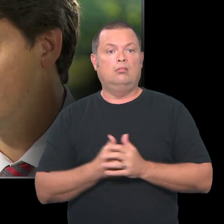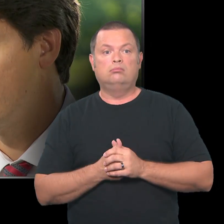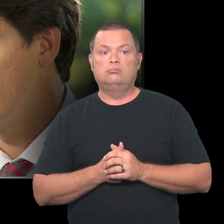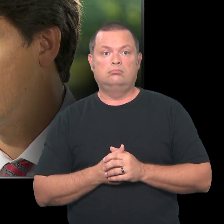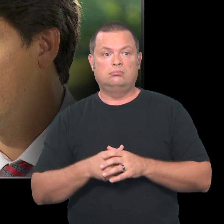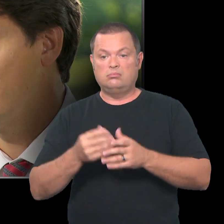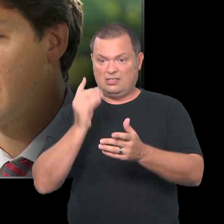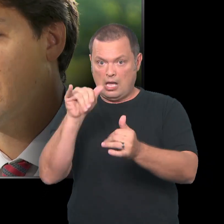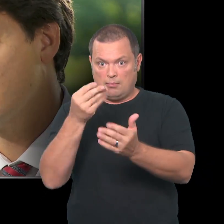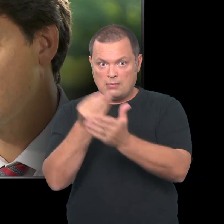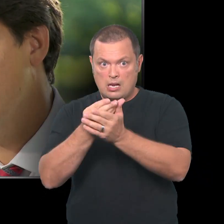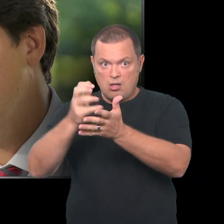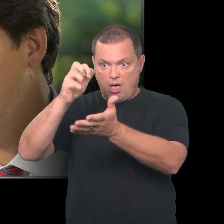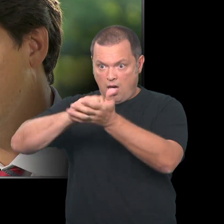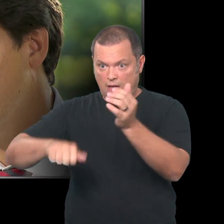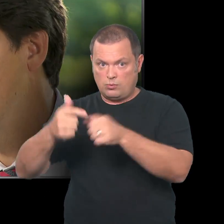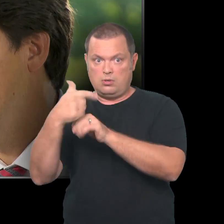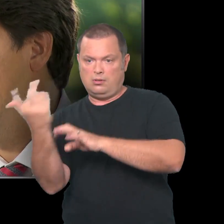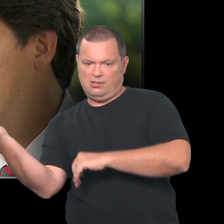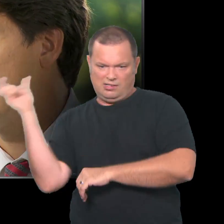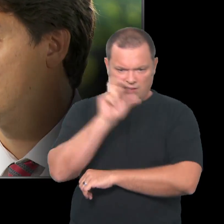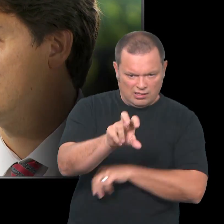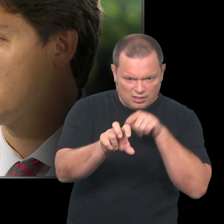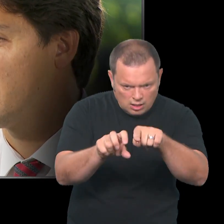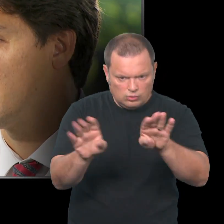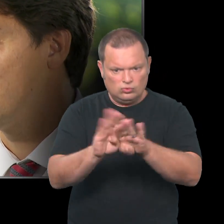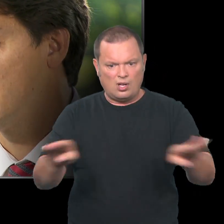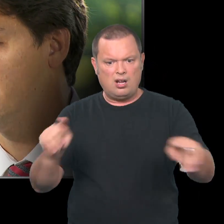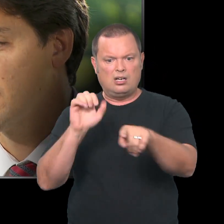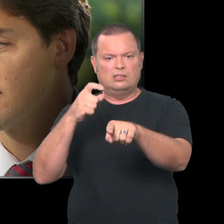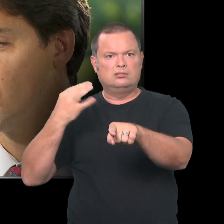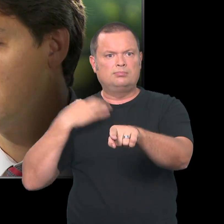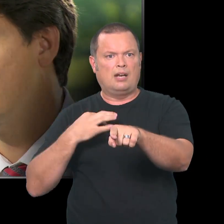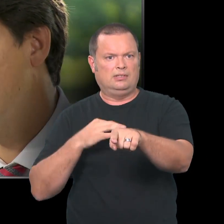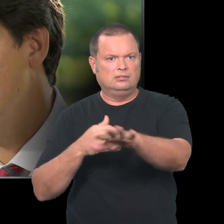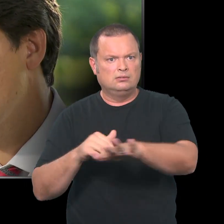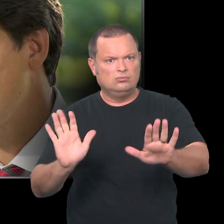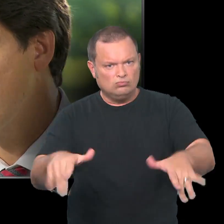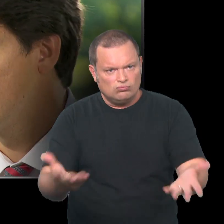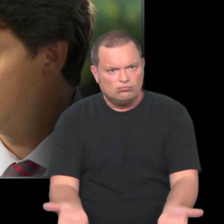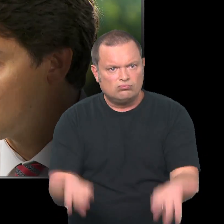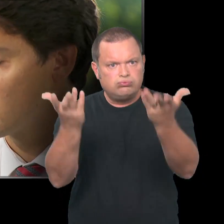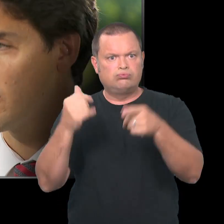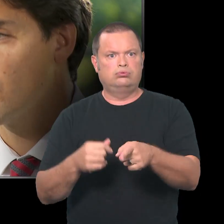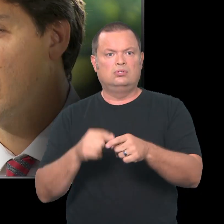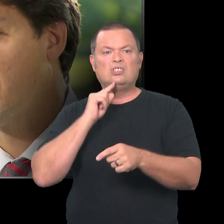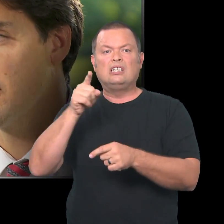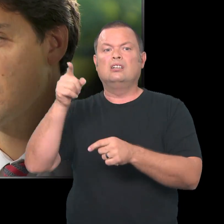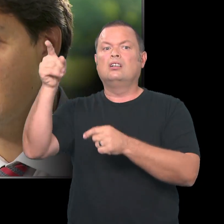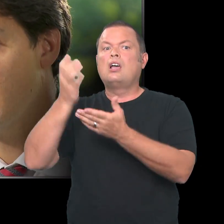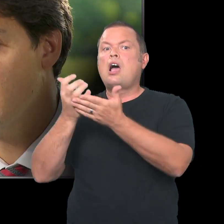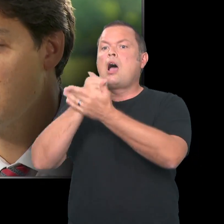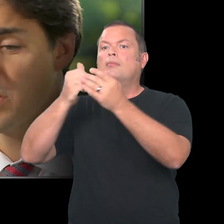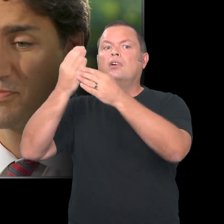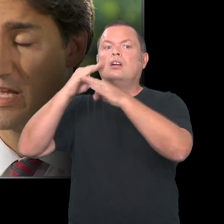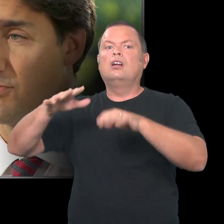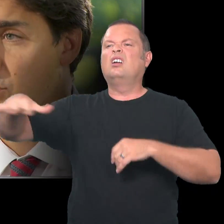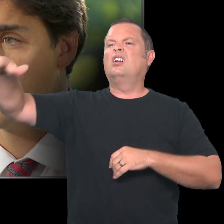And that actually is folding into our Canada Child Benefit. Income splitting benefits only 15 per cent,